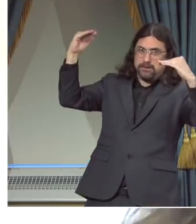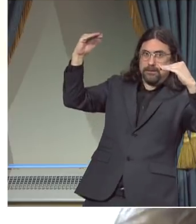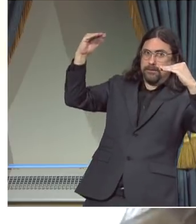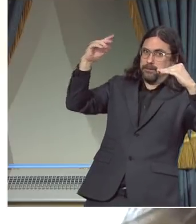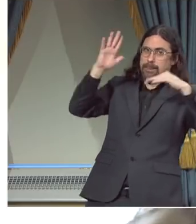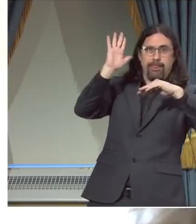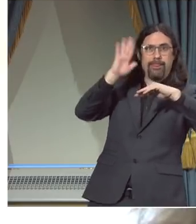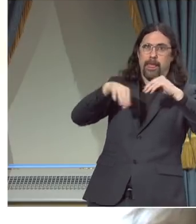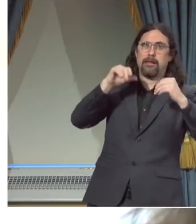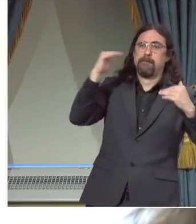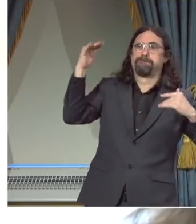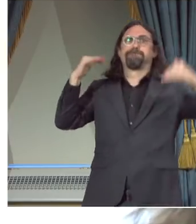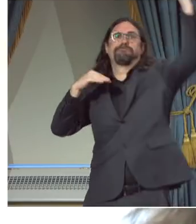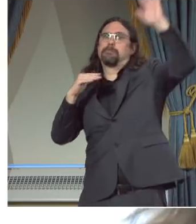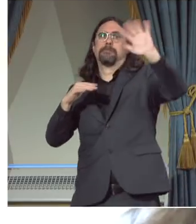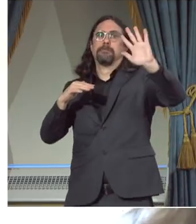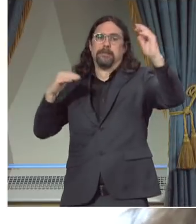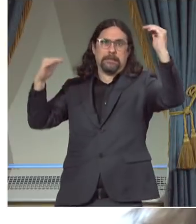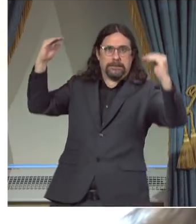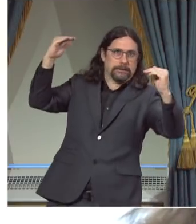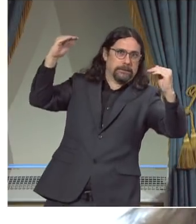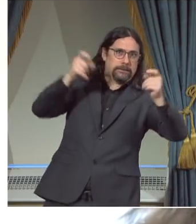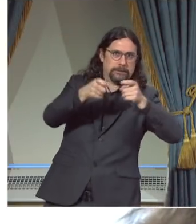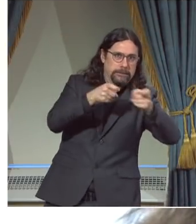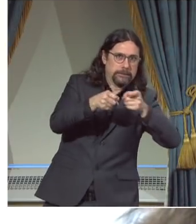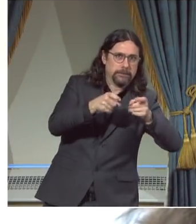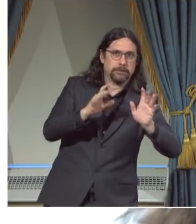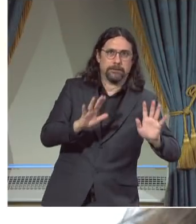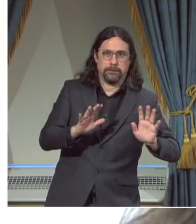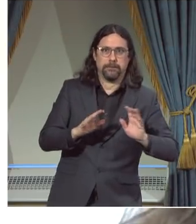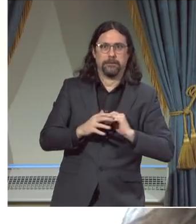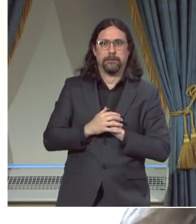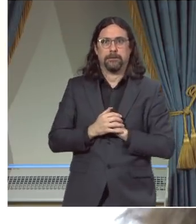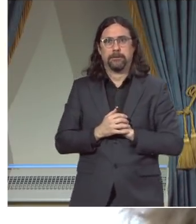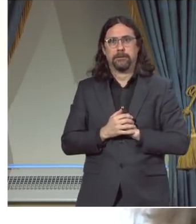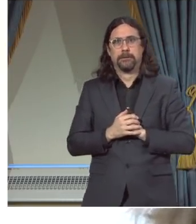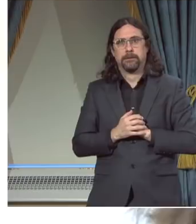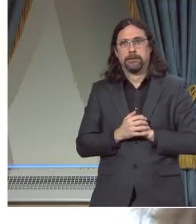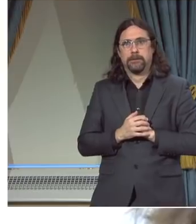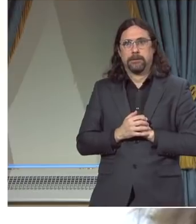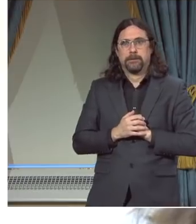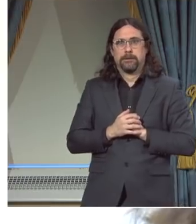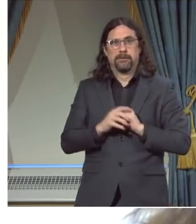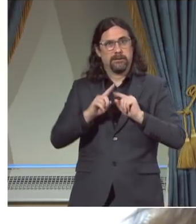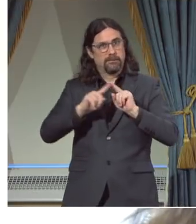IT IS REALLY A TIME FOR US TO